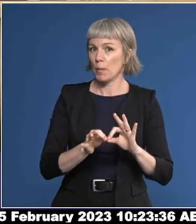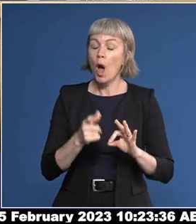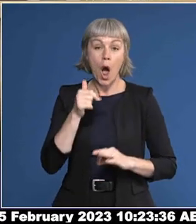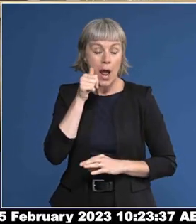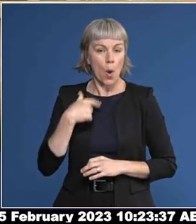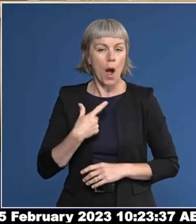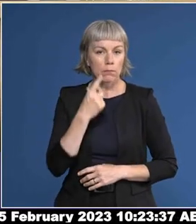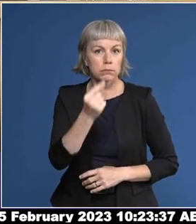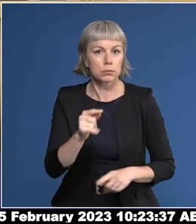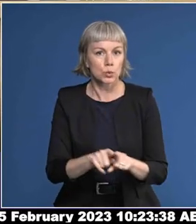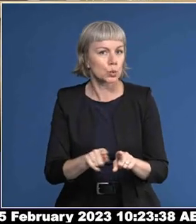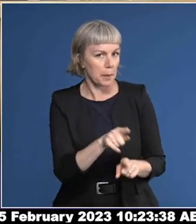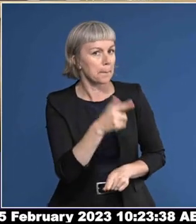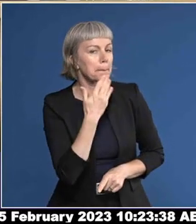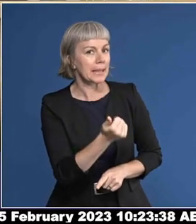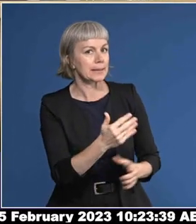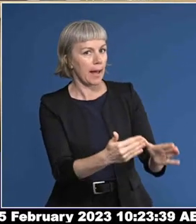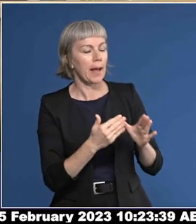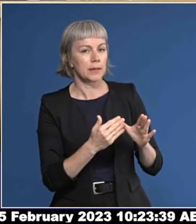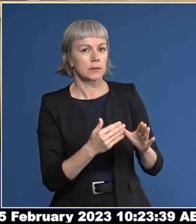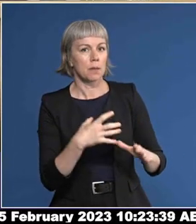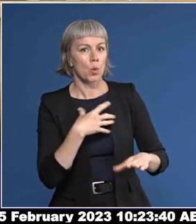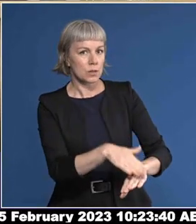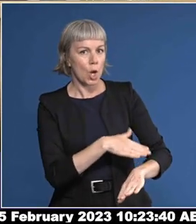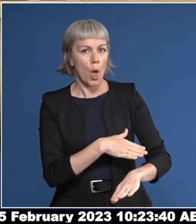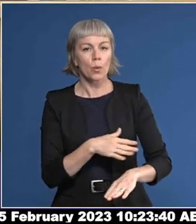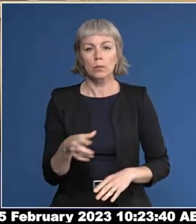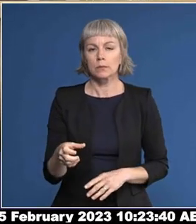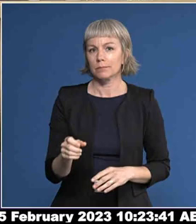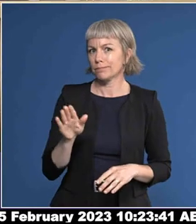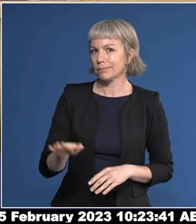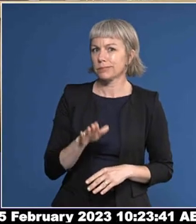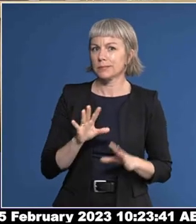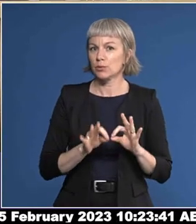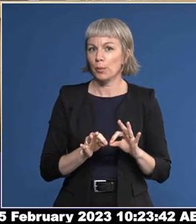No, that's okay. MS EASTMAN: If you could slow down, please, I will do the same. MS TOOHEY: Yes. No, that's fine. No, we're exactly the same as Andrew.